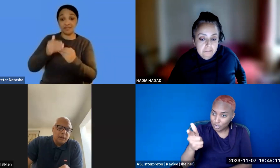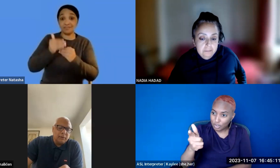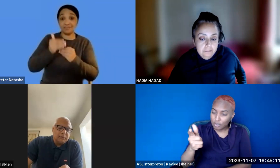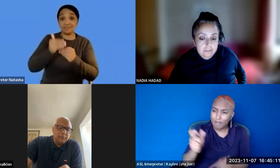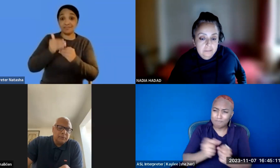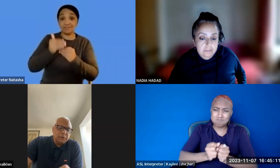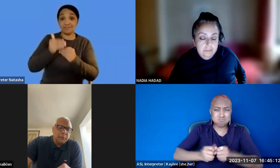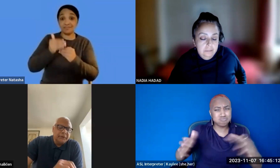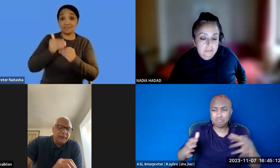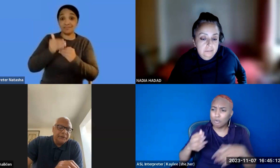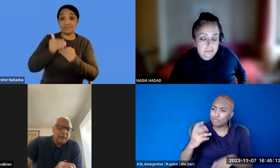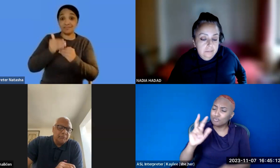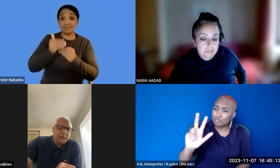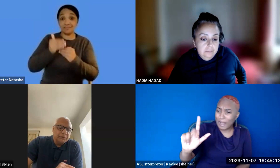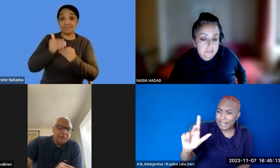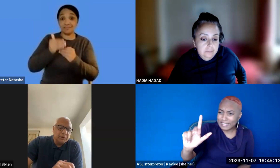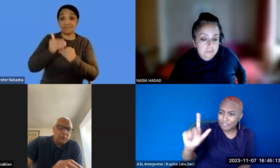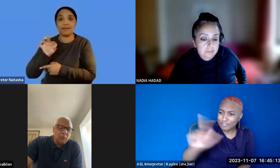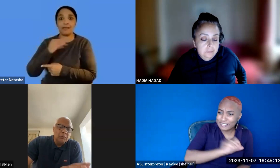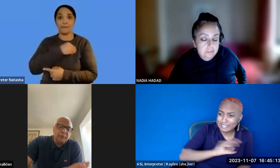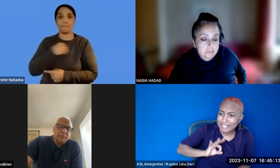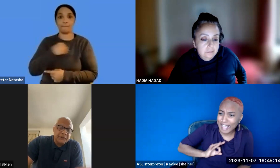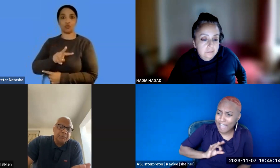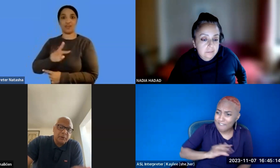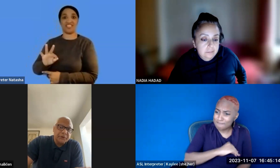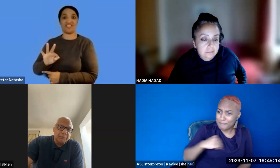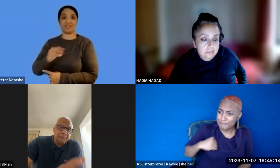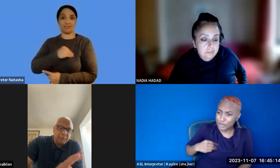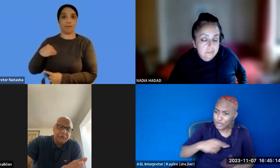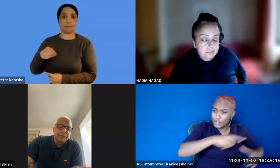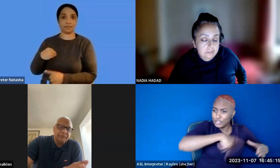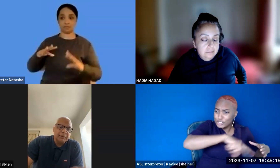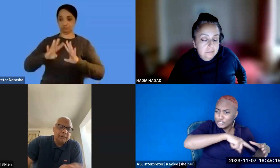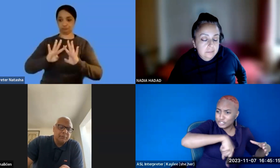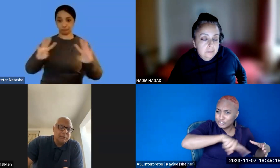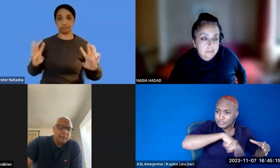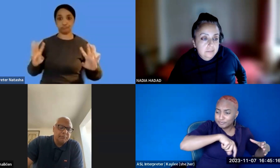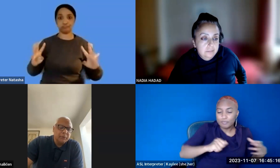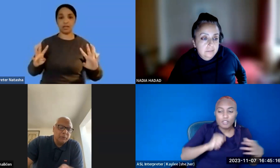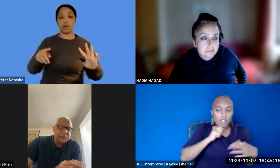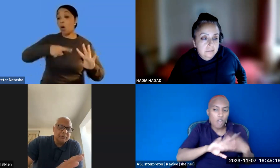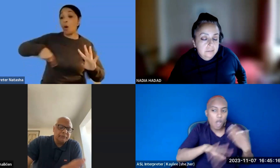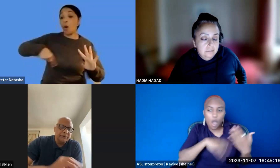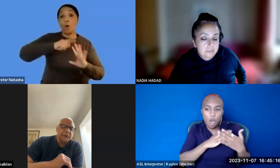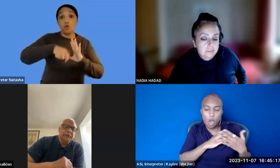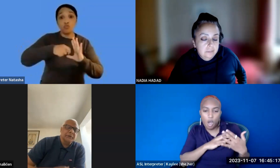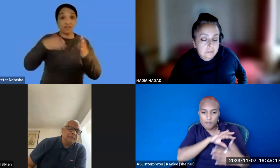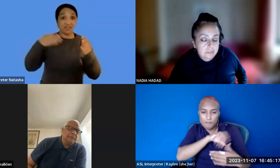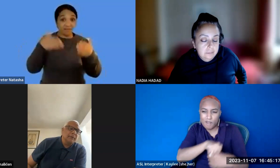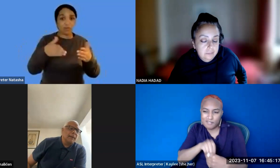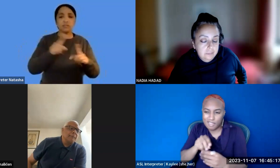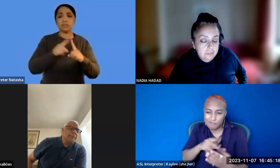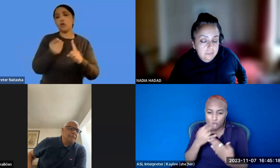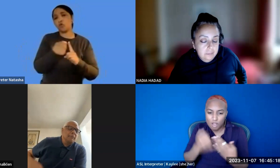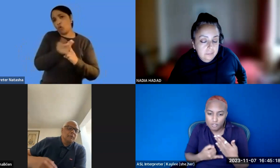Now, the 23 staff members are not all from this project, but most are funded because of the same initiative.